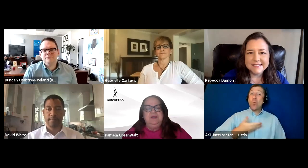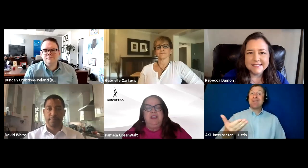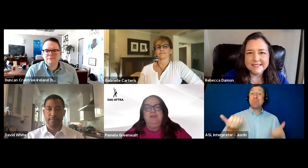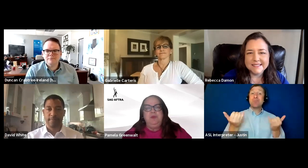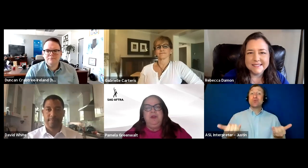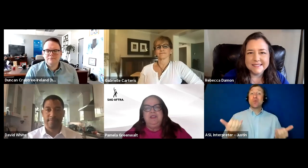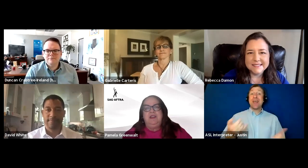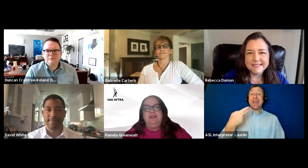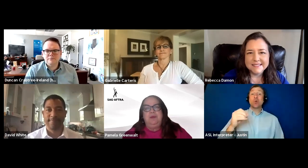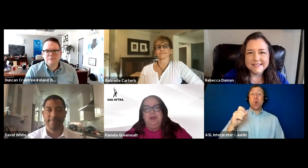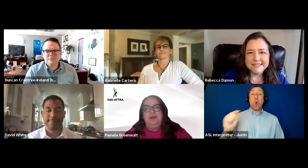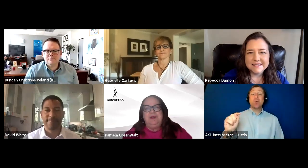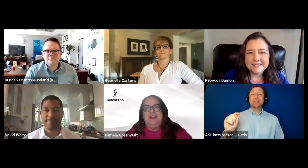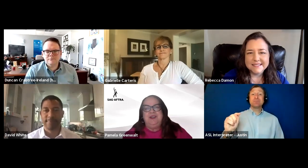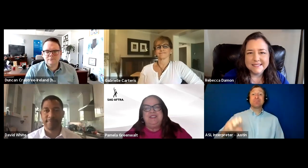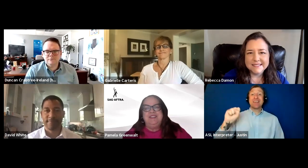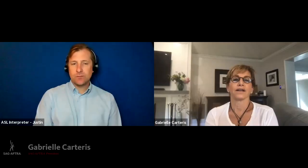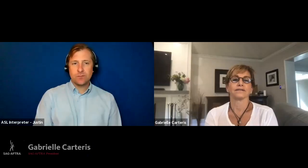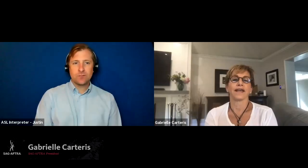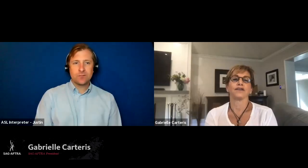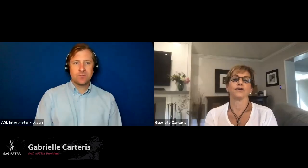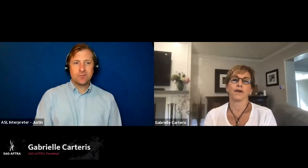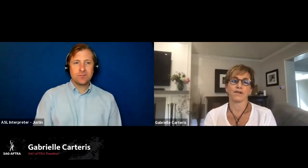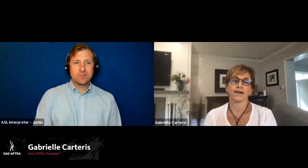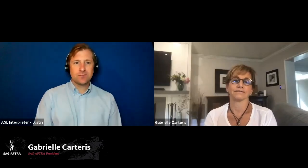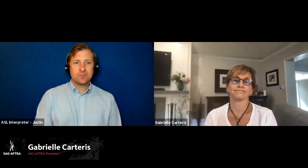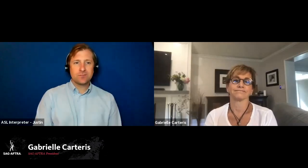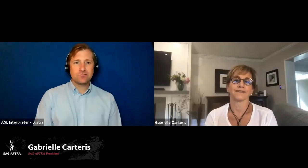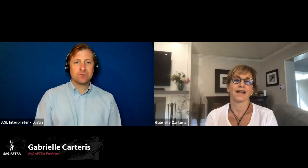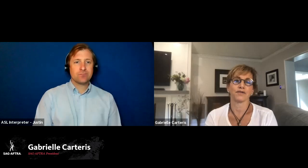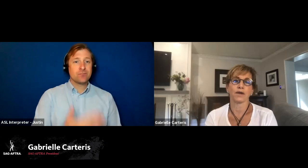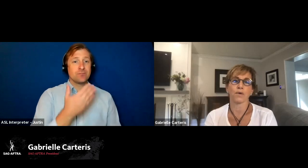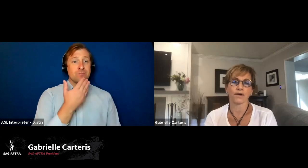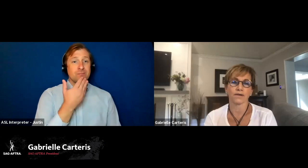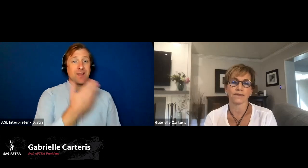SAG-AFTRA President Gabrielle Carteris. Thank you, Pamela. Hi everybody, welcome.